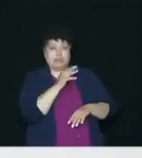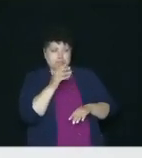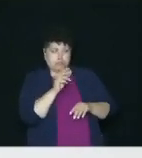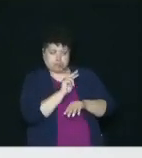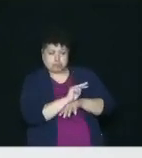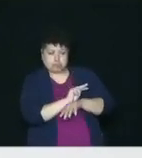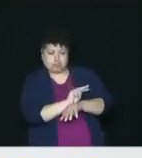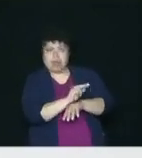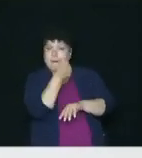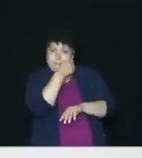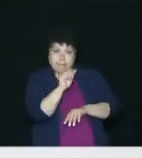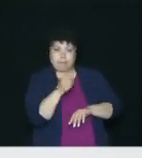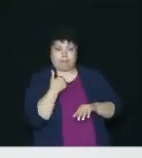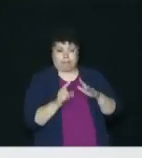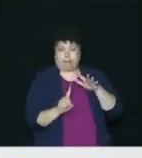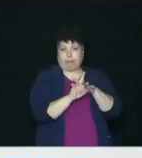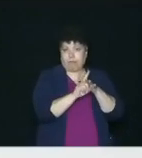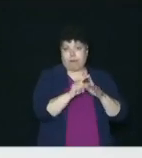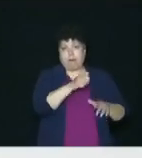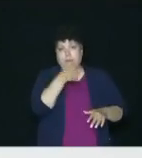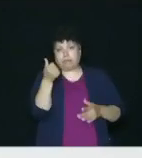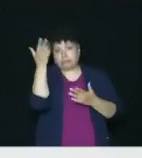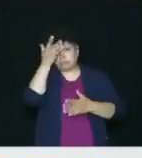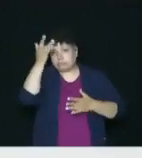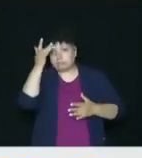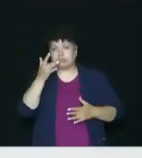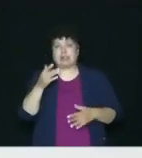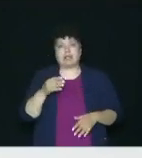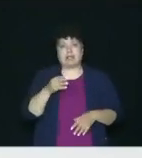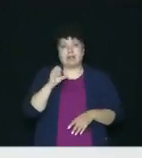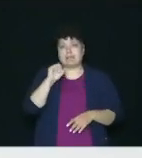CHILDREN TOOK PART.